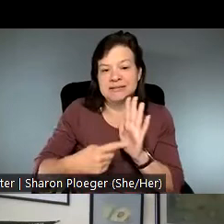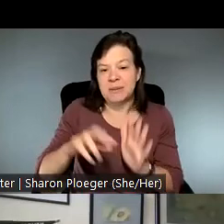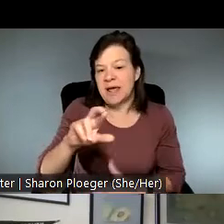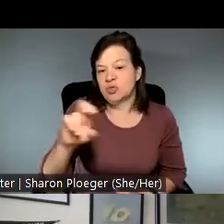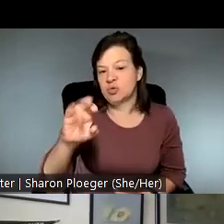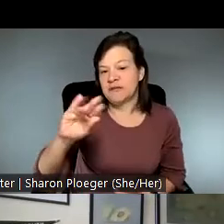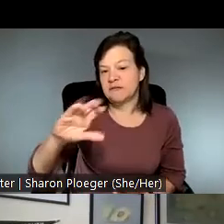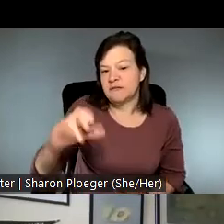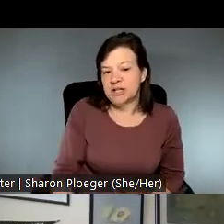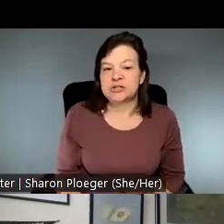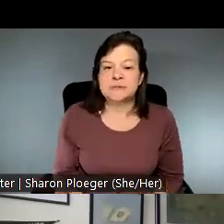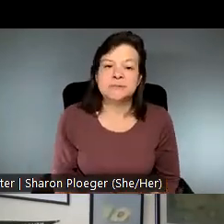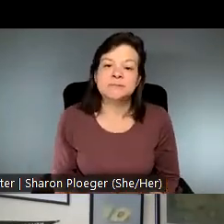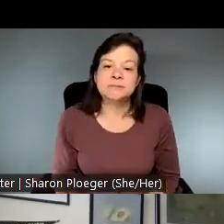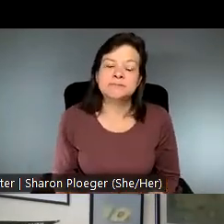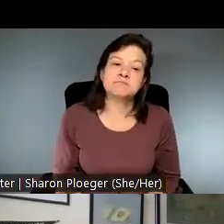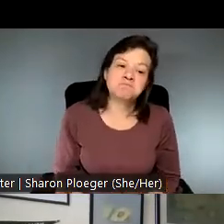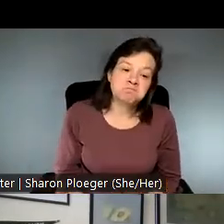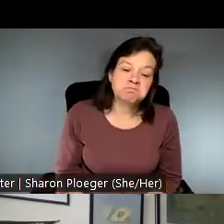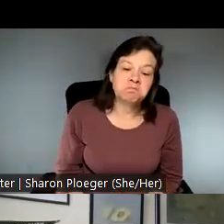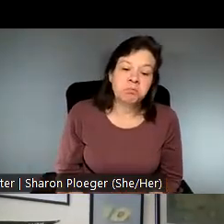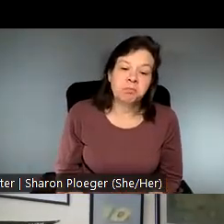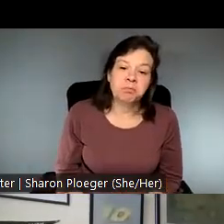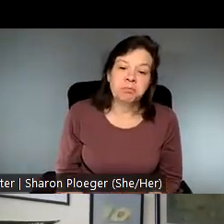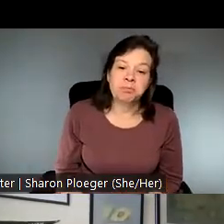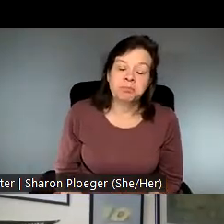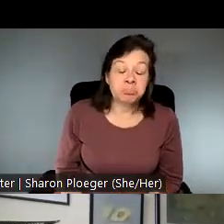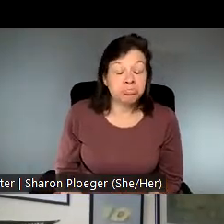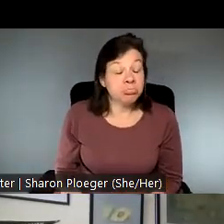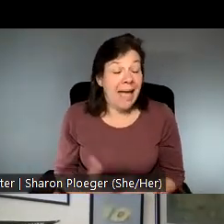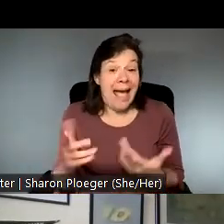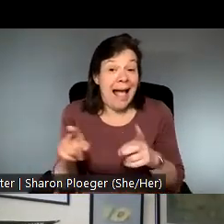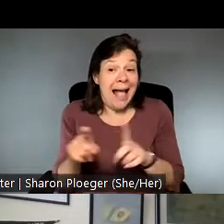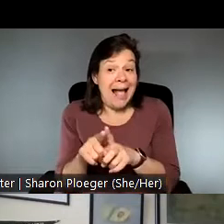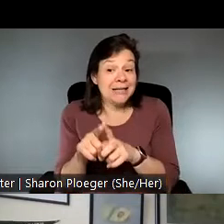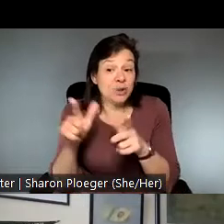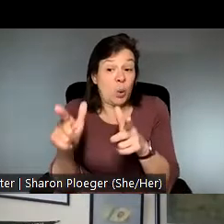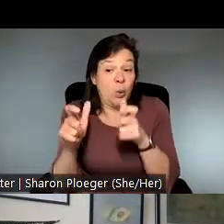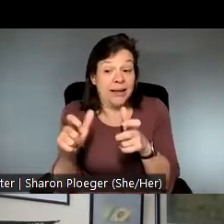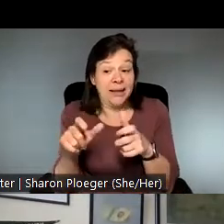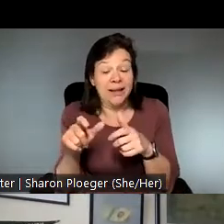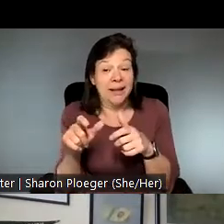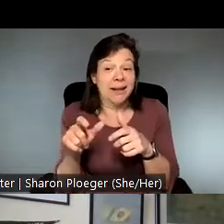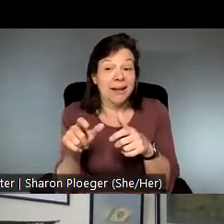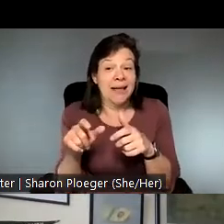It refreshes as quickly as someone is able to press the scroll button.